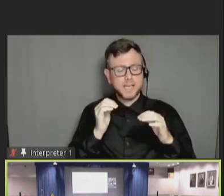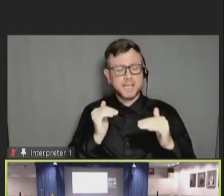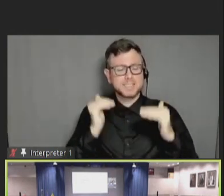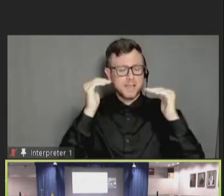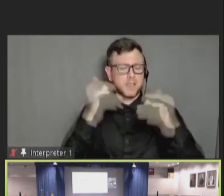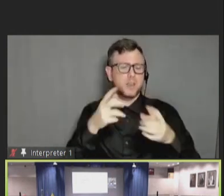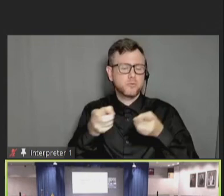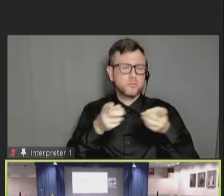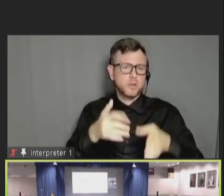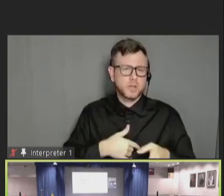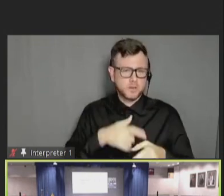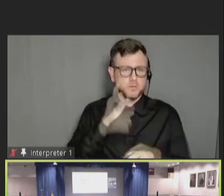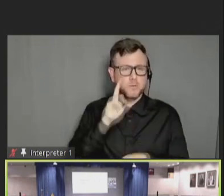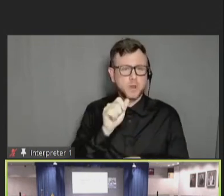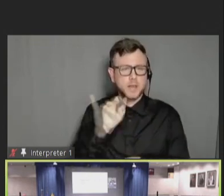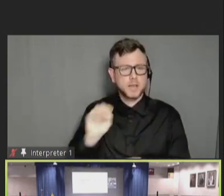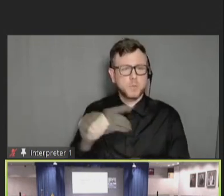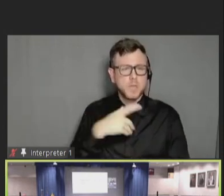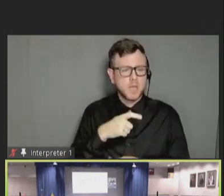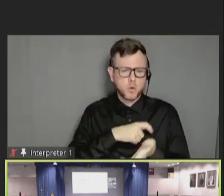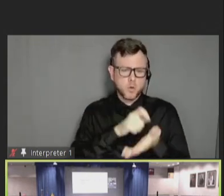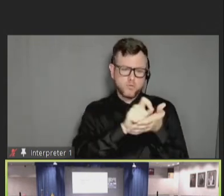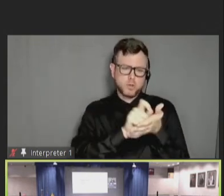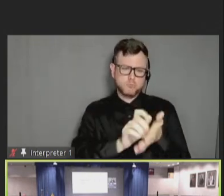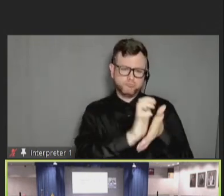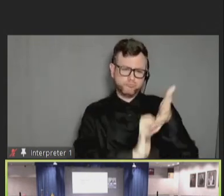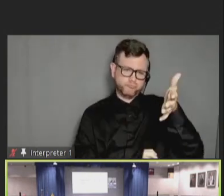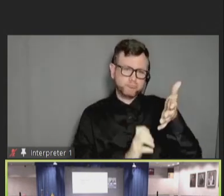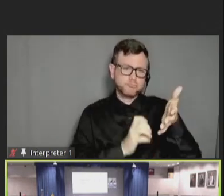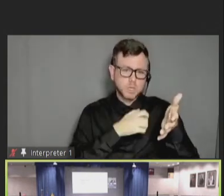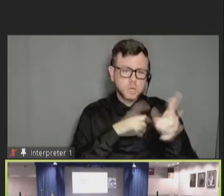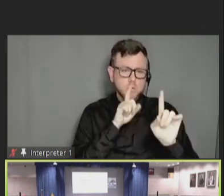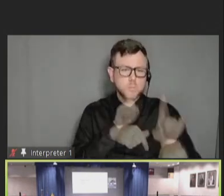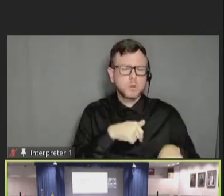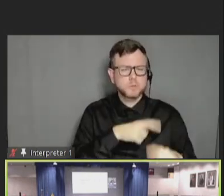did submit an extensive written report, but I wanted to highlight many things.